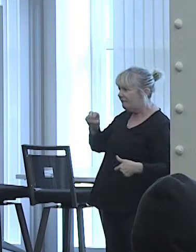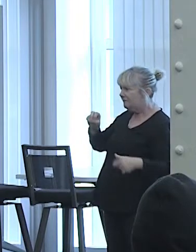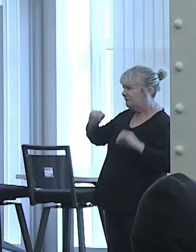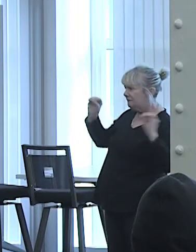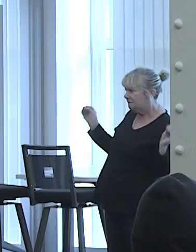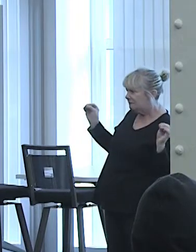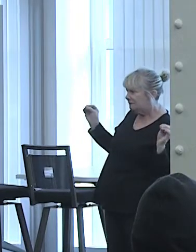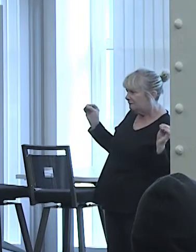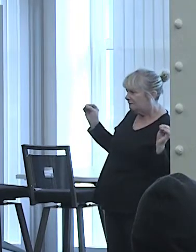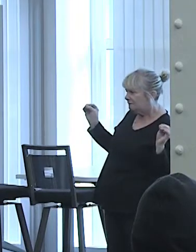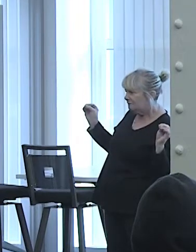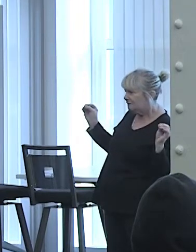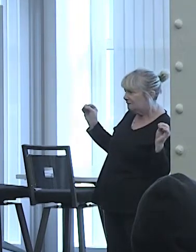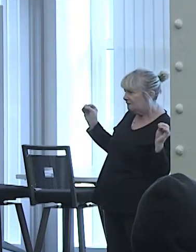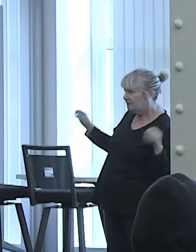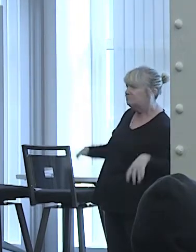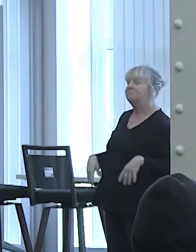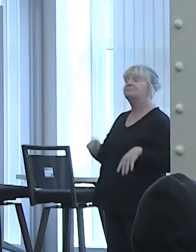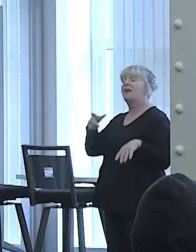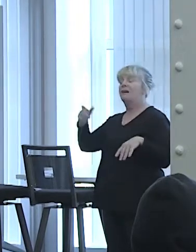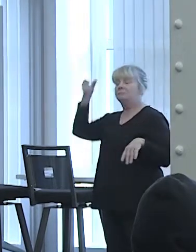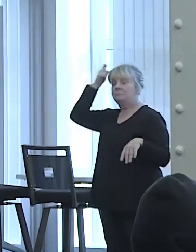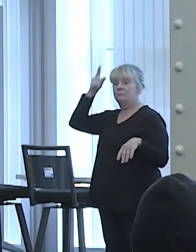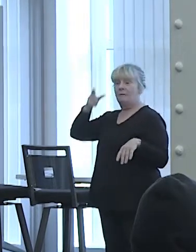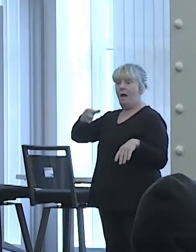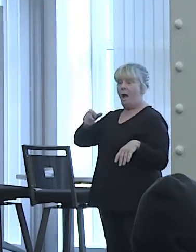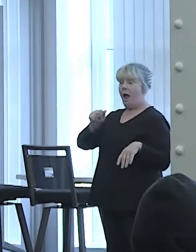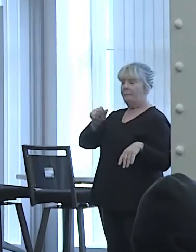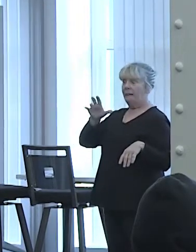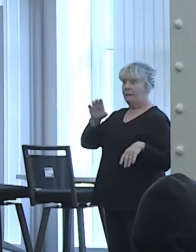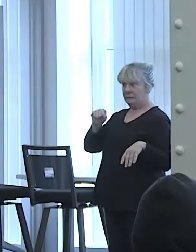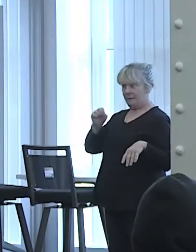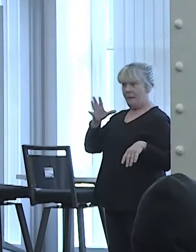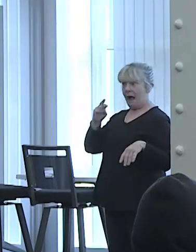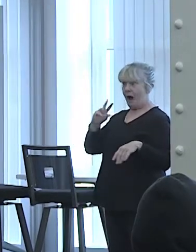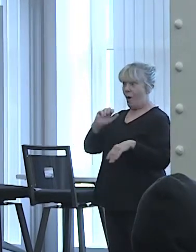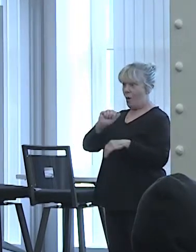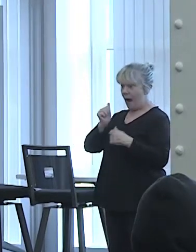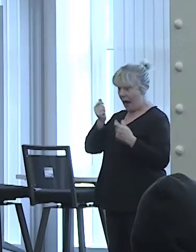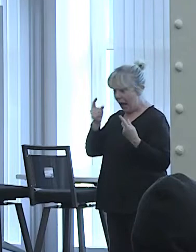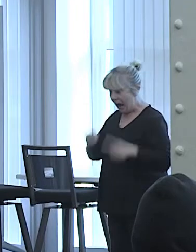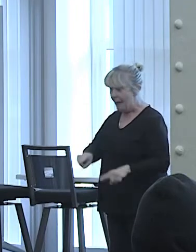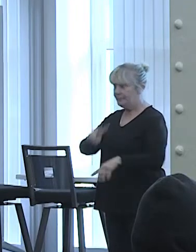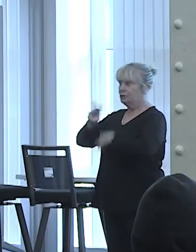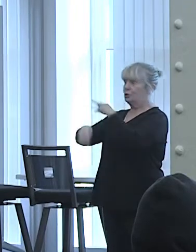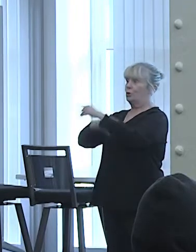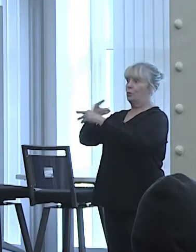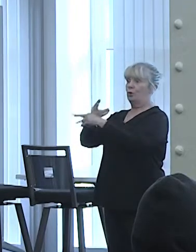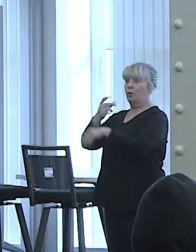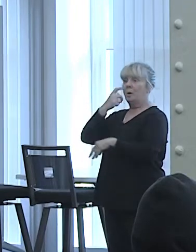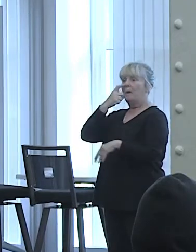To understand able-ism and how it plays out in the world, we need look no farther than the histories